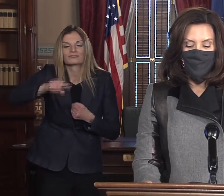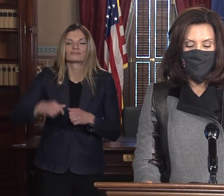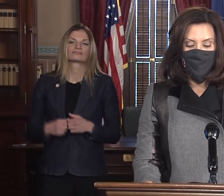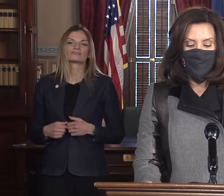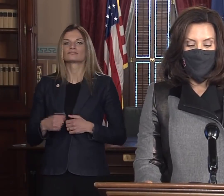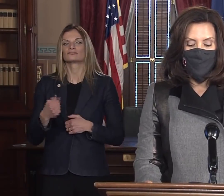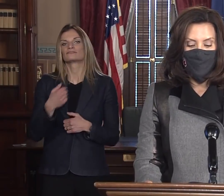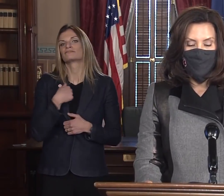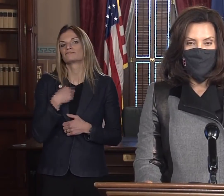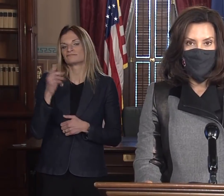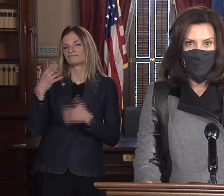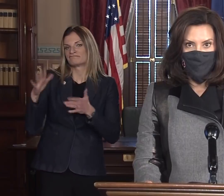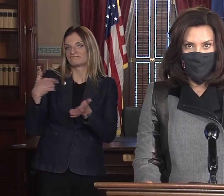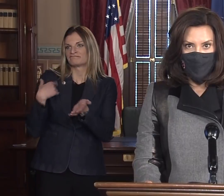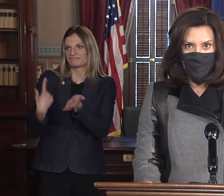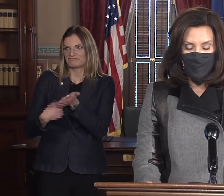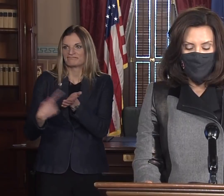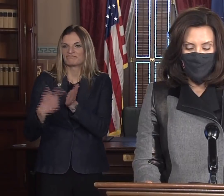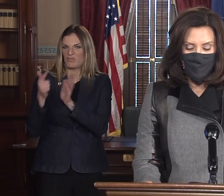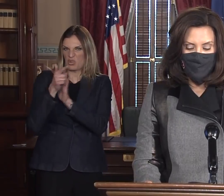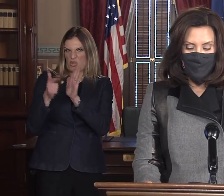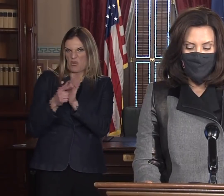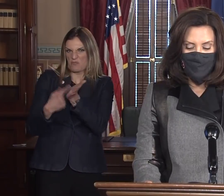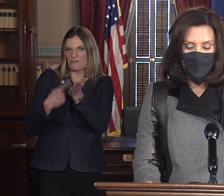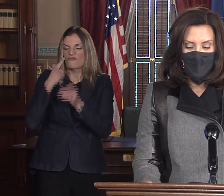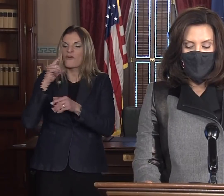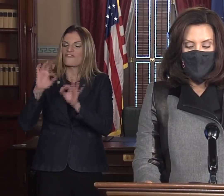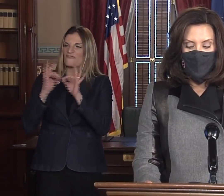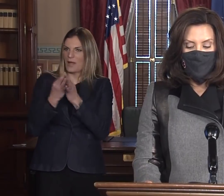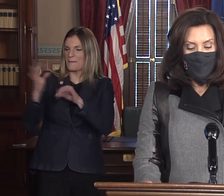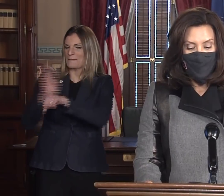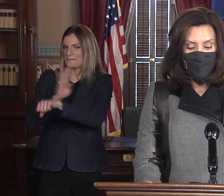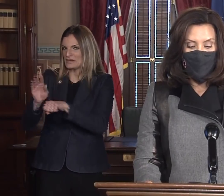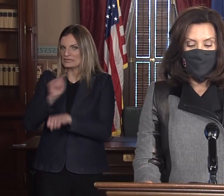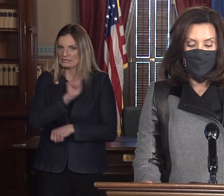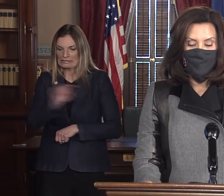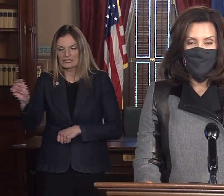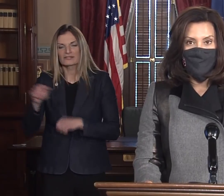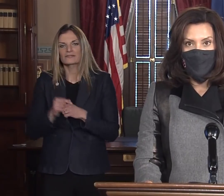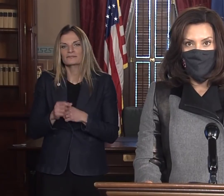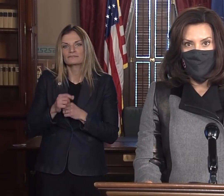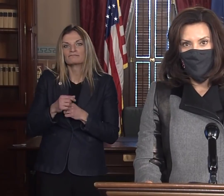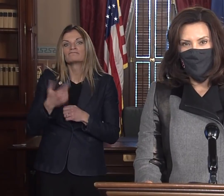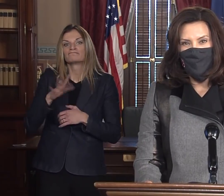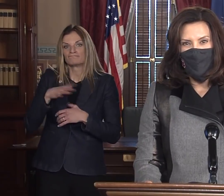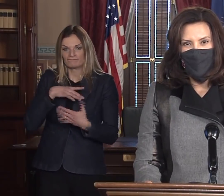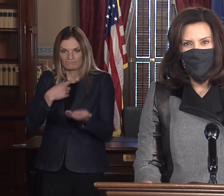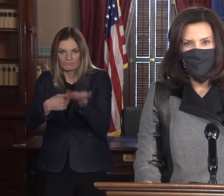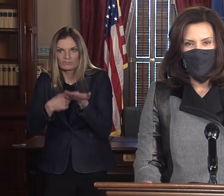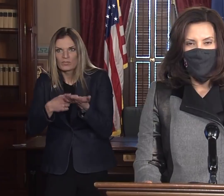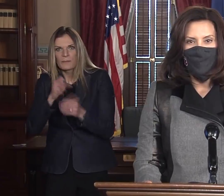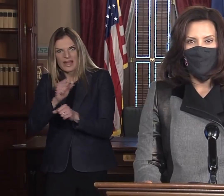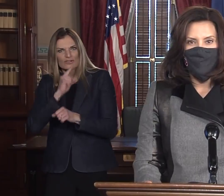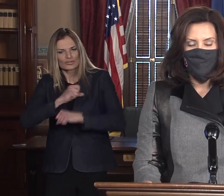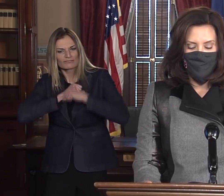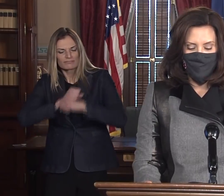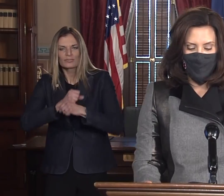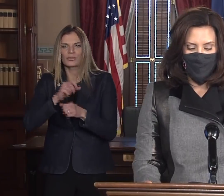FAMILIES. LATER THIS WEEK I WILL SIGN BIPARTISAN LEGISLATION TO PROTECT WORKERS AND THEIR FAMILIES AND BUSINESSES THAT ARE